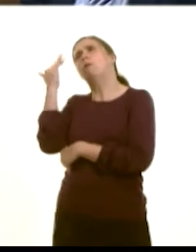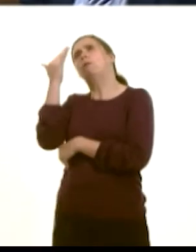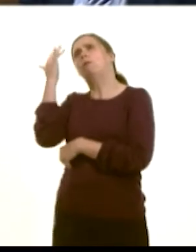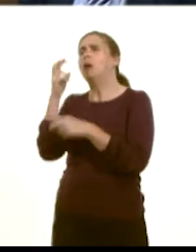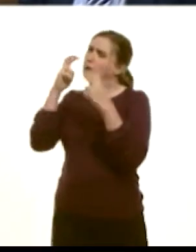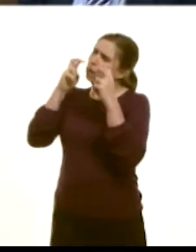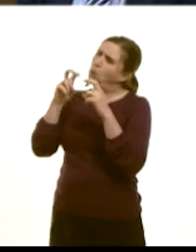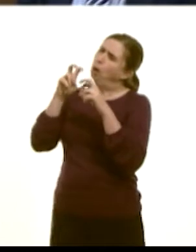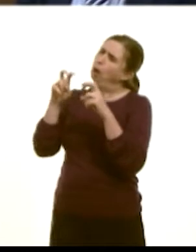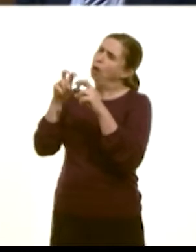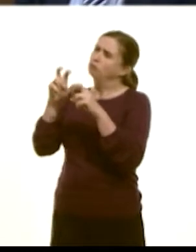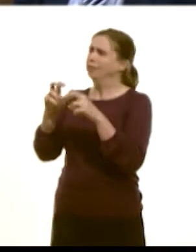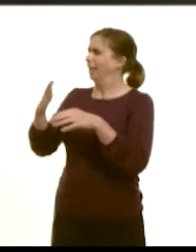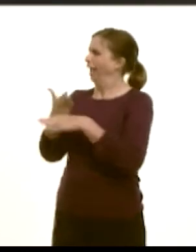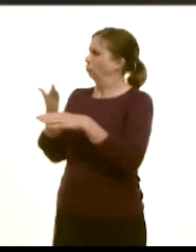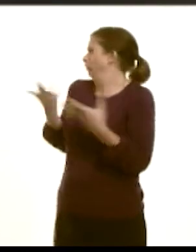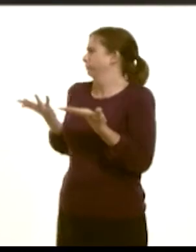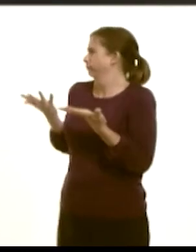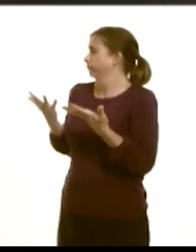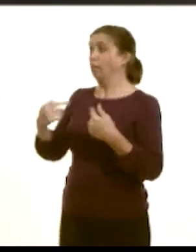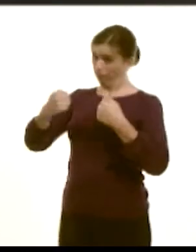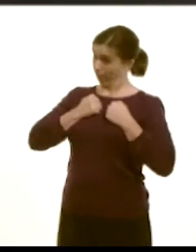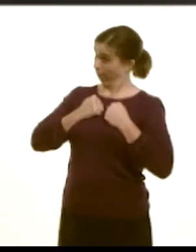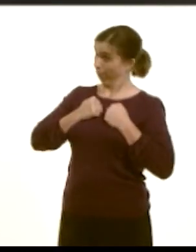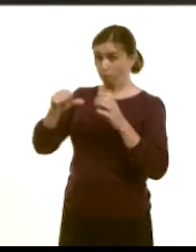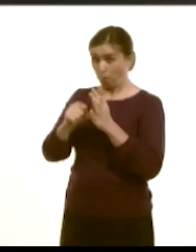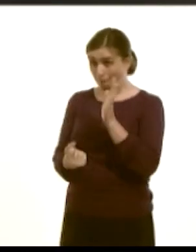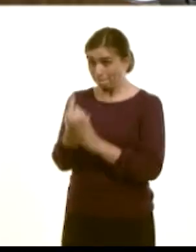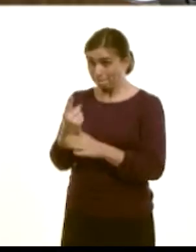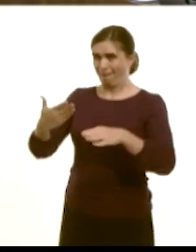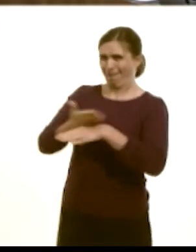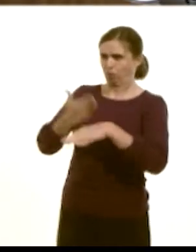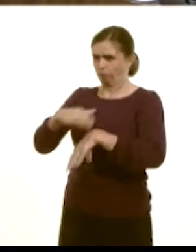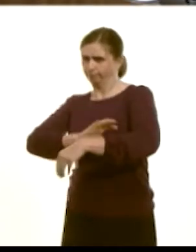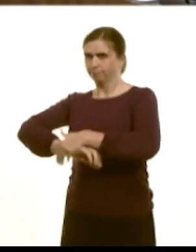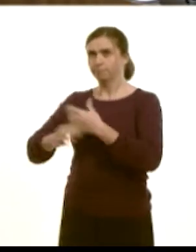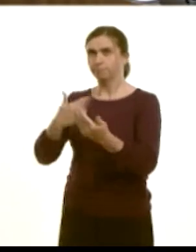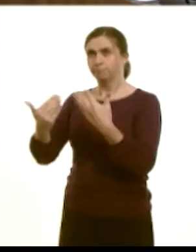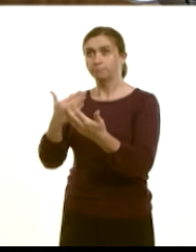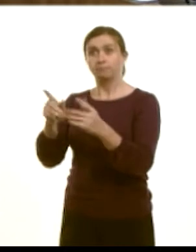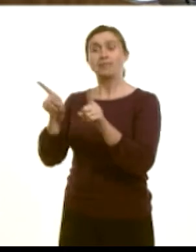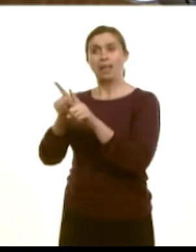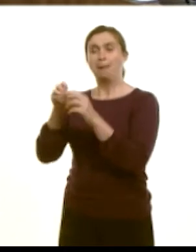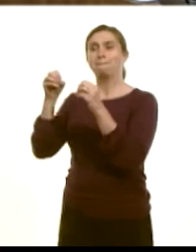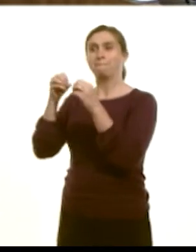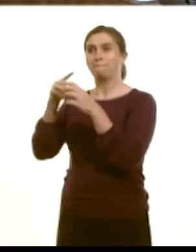The difference is this: when we see a problem, we deal with it. This is what has happened with Betsi Cadwaladróthat is why it is having this extra help.